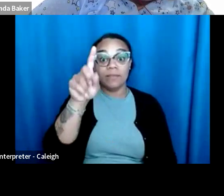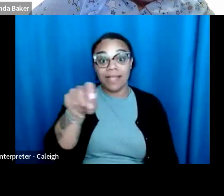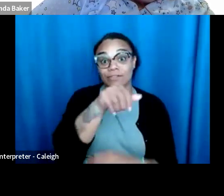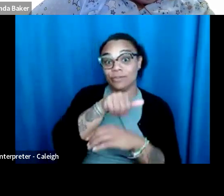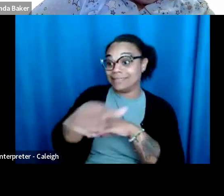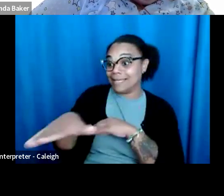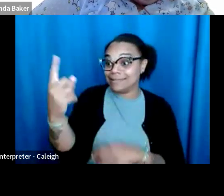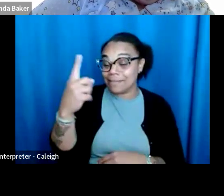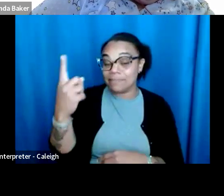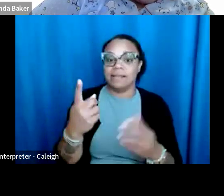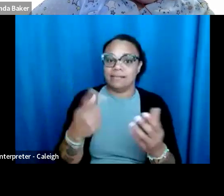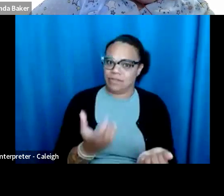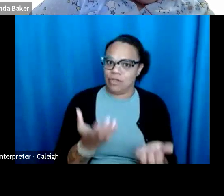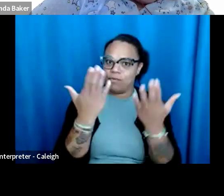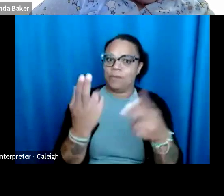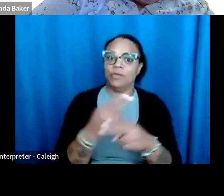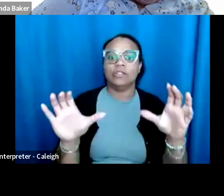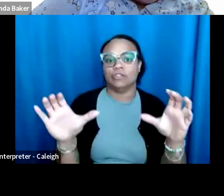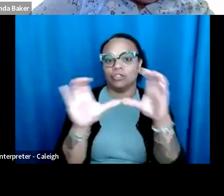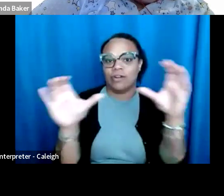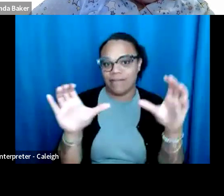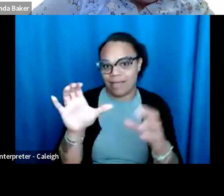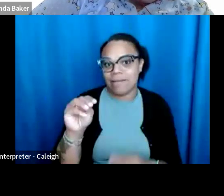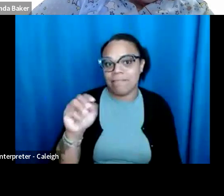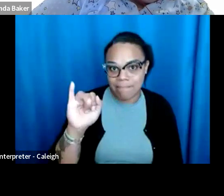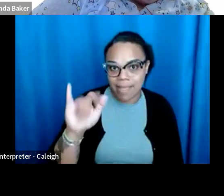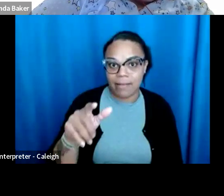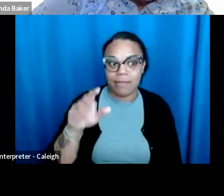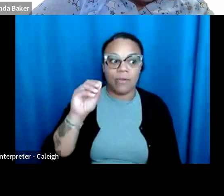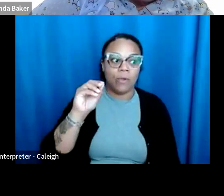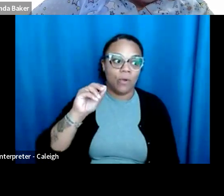certified mail or a fax, so you can have the confirmation.